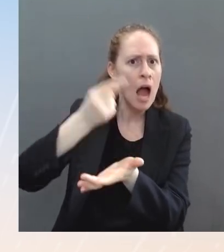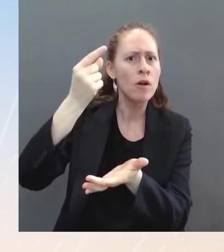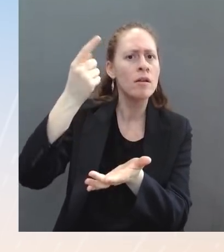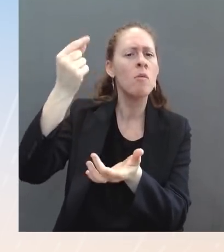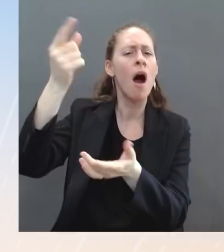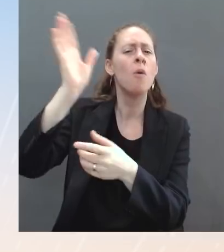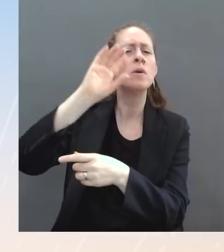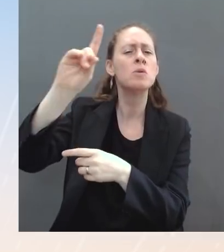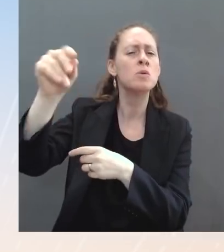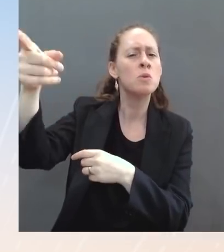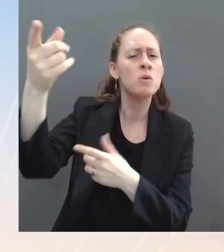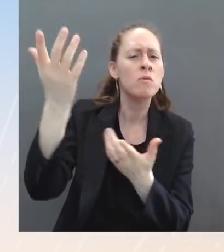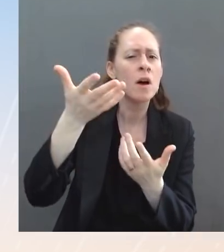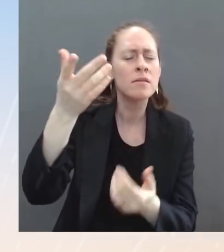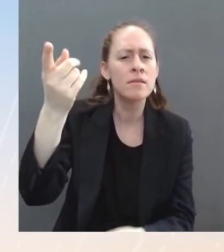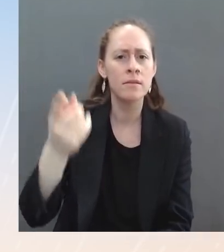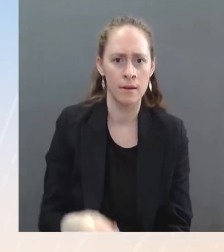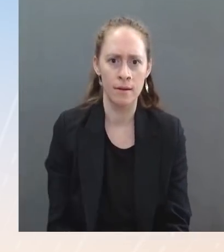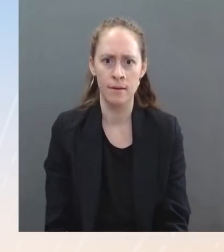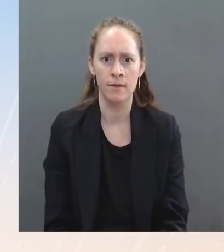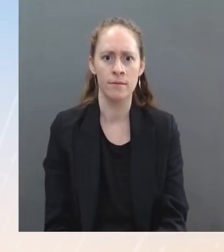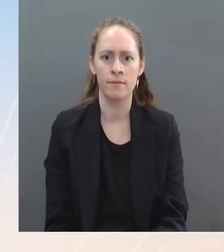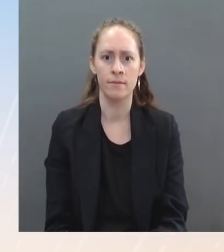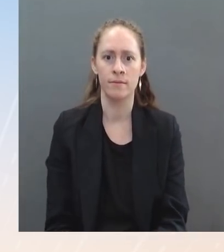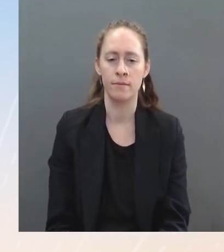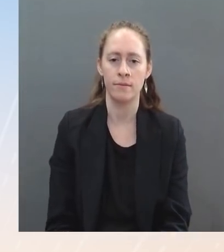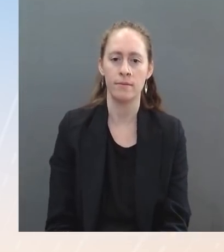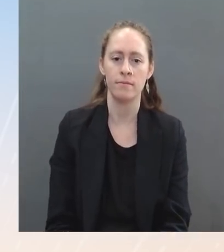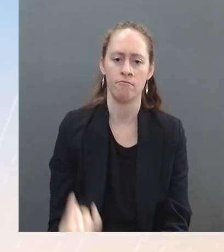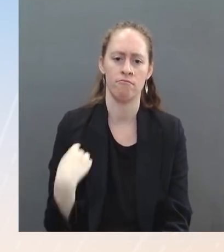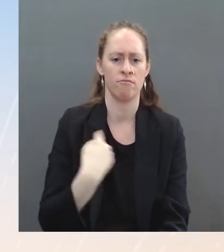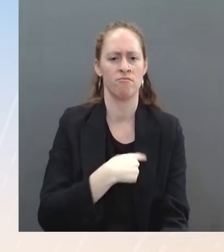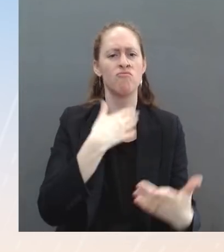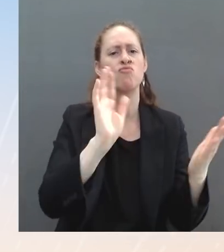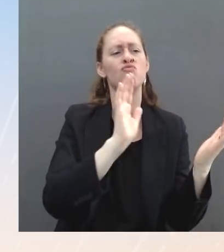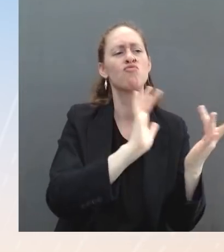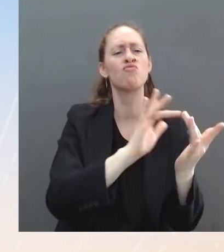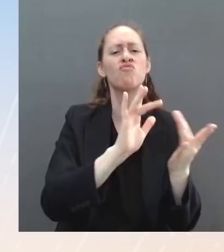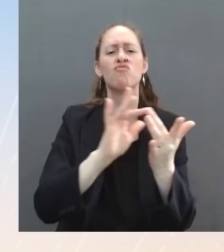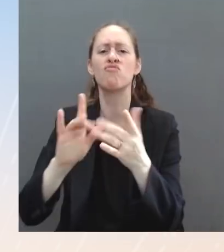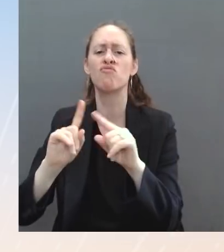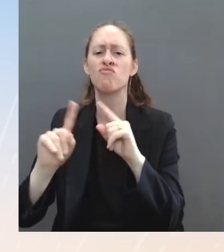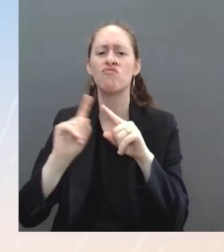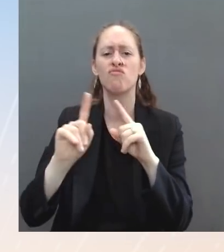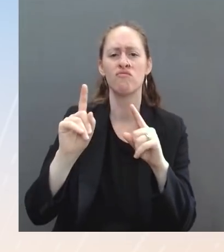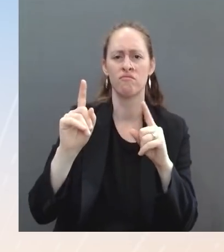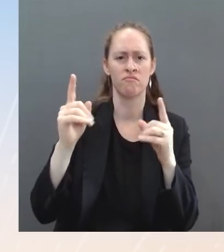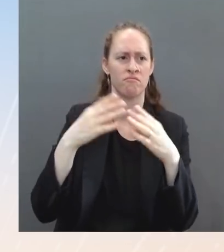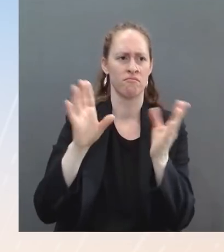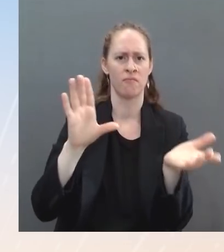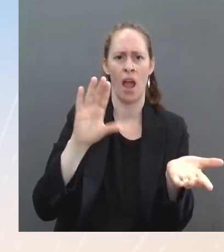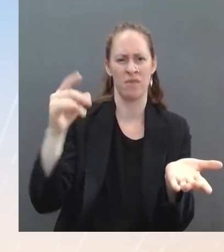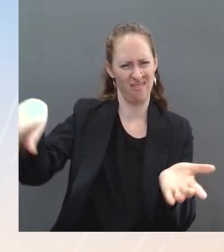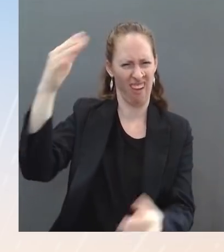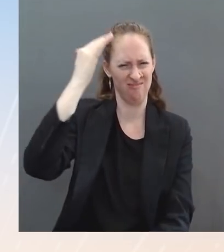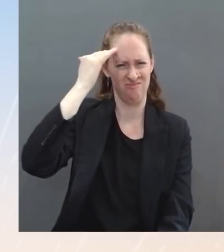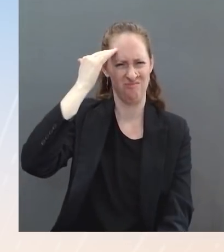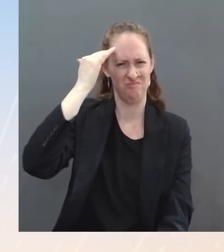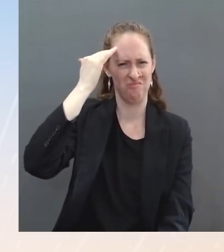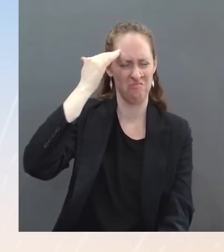they have been public about. So you can see -- the reason why the market expectation has now increased to an expectation of about a million barrels